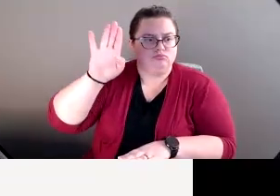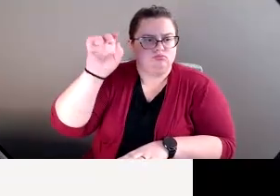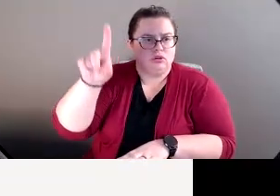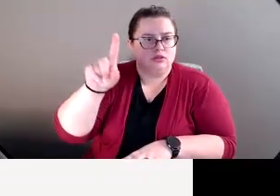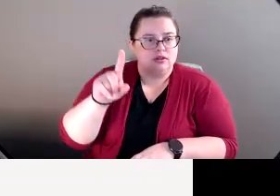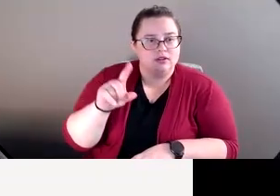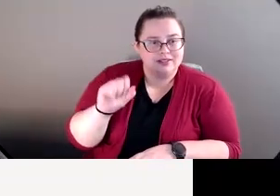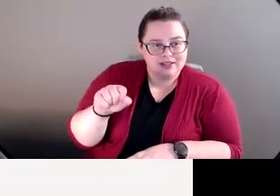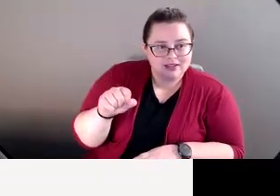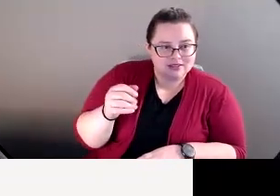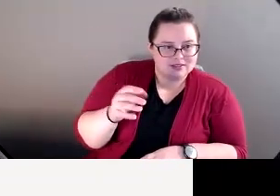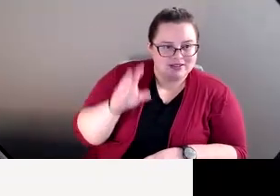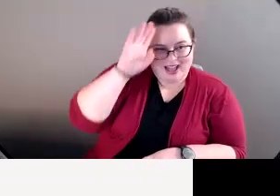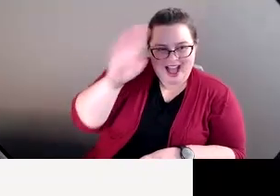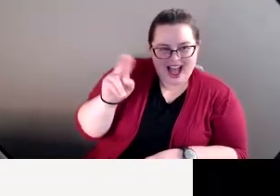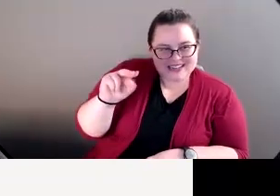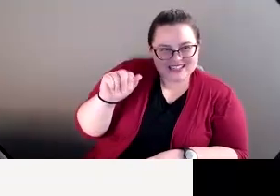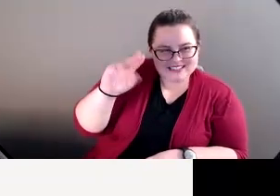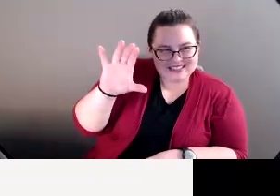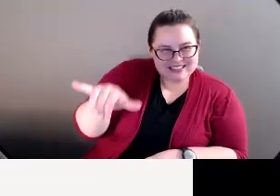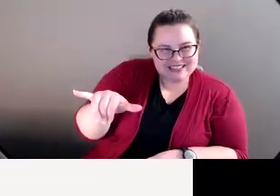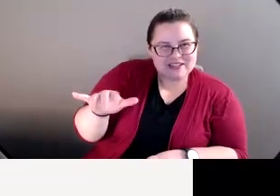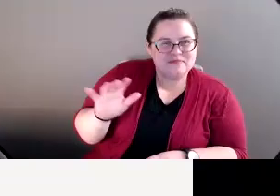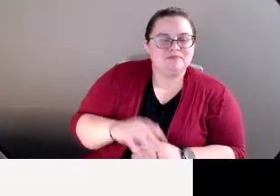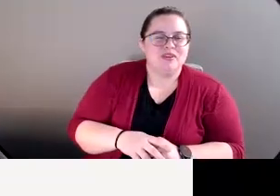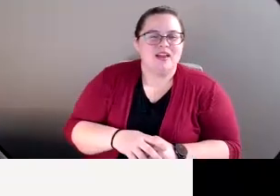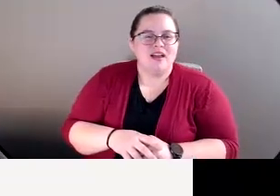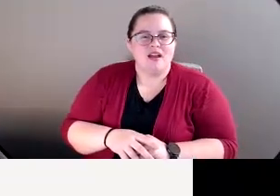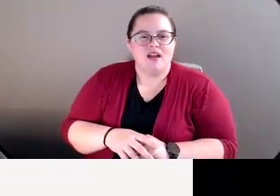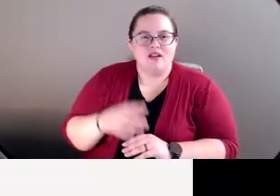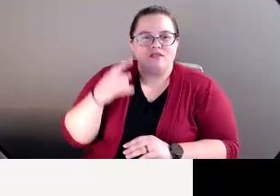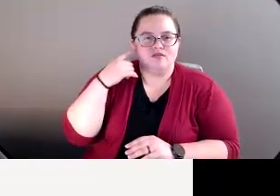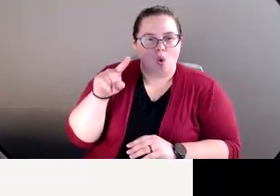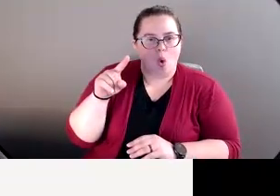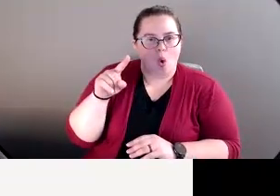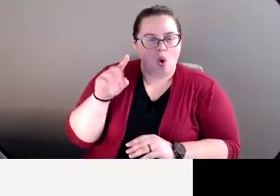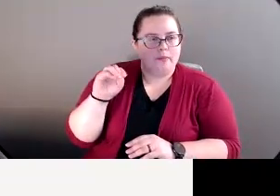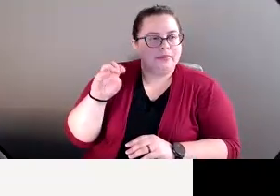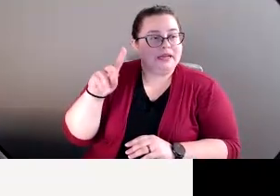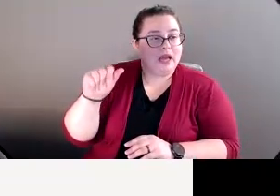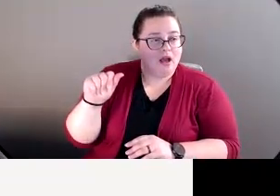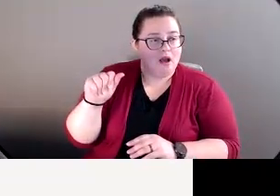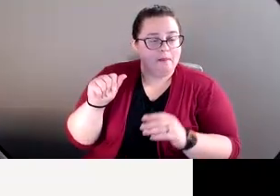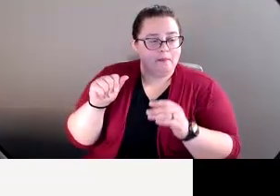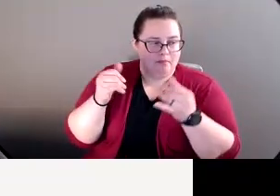Hi Sue so I was for the media player, Canvas Studio.